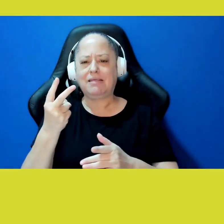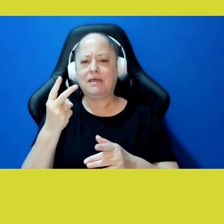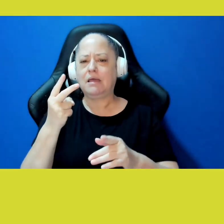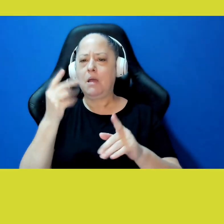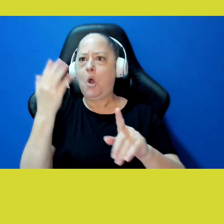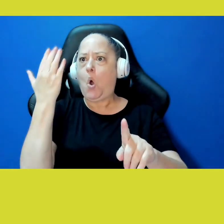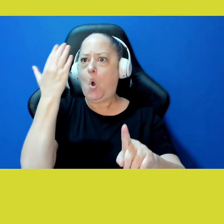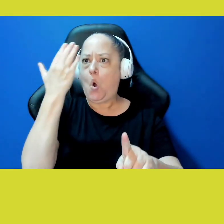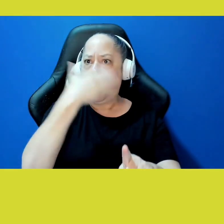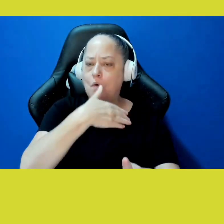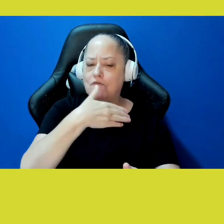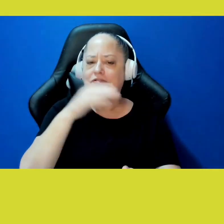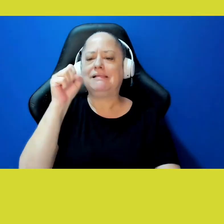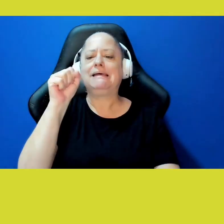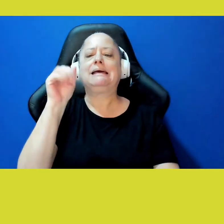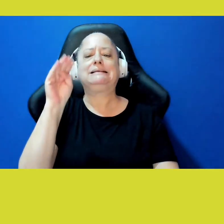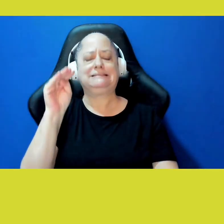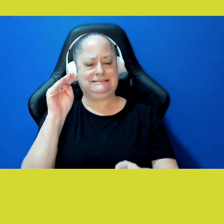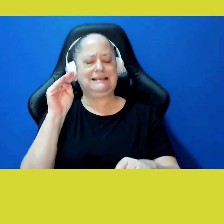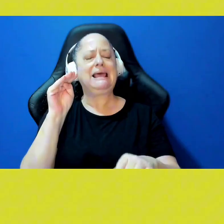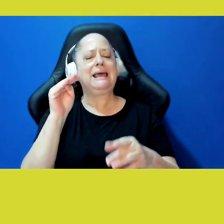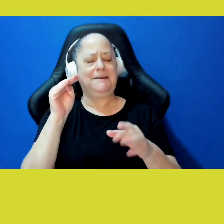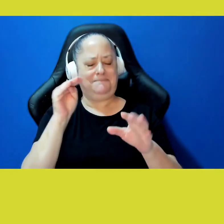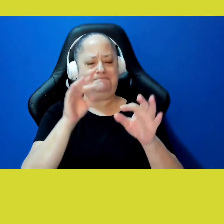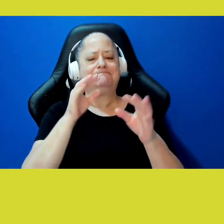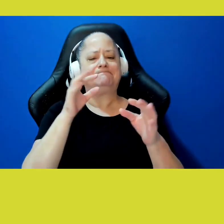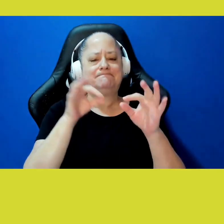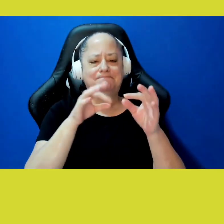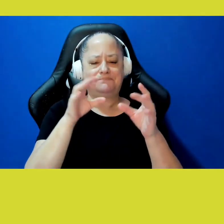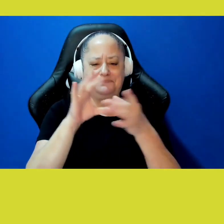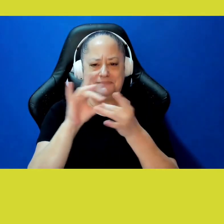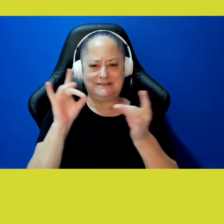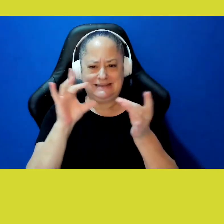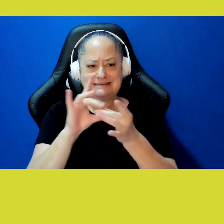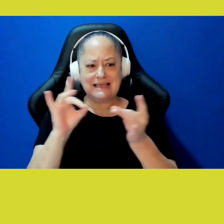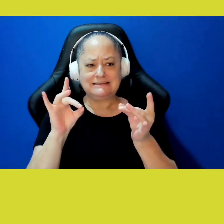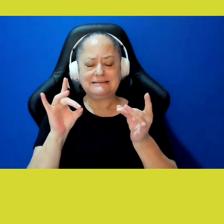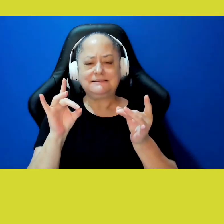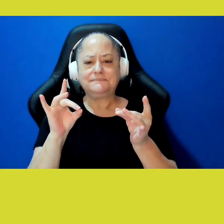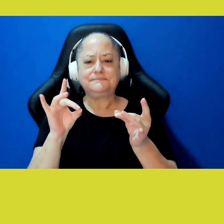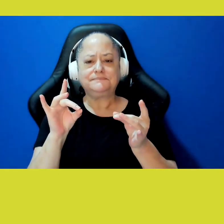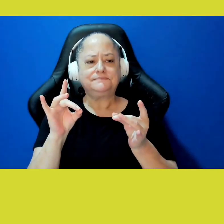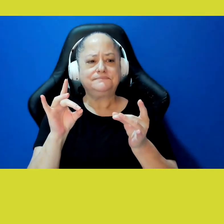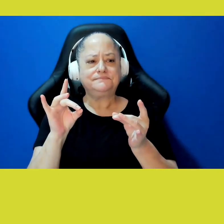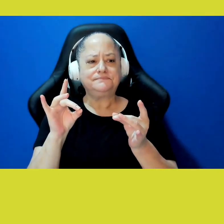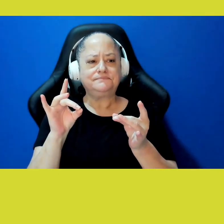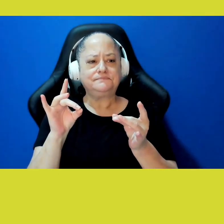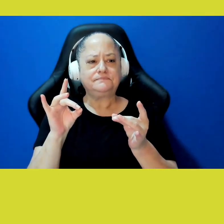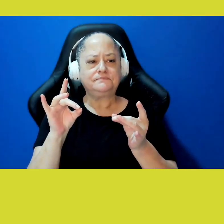already really touched on this is well what we sometimes